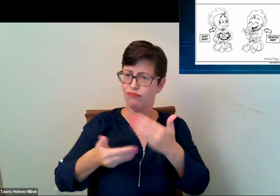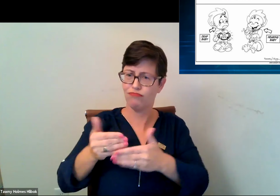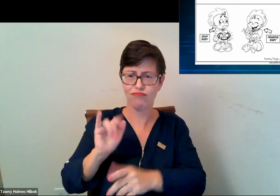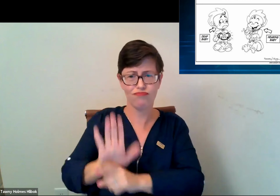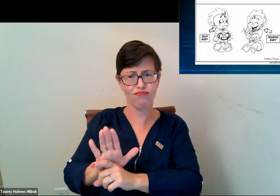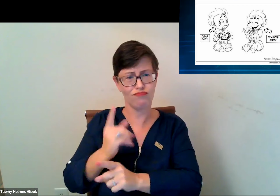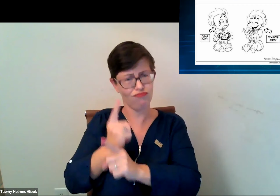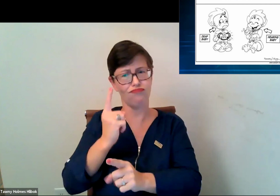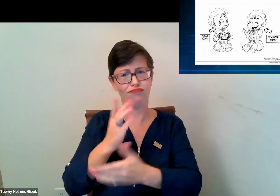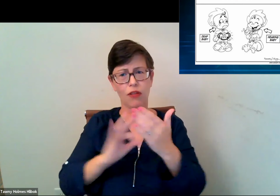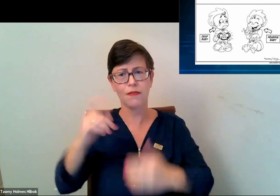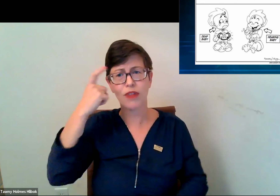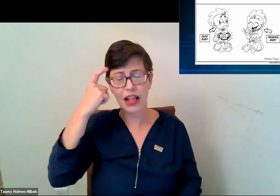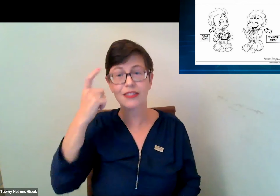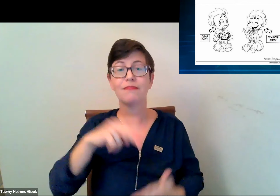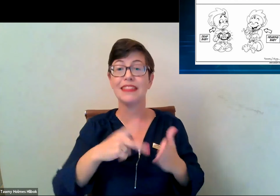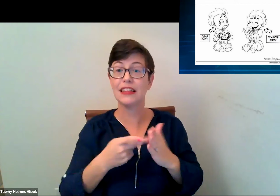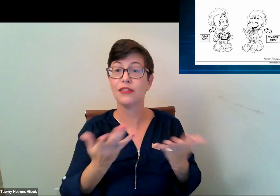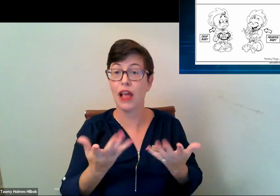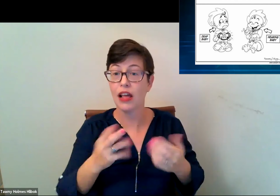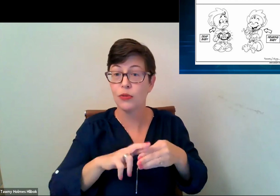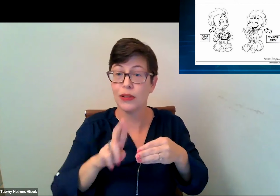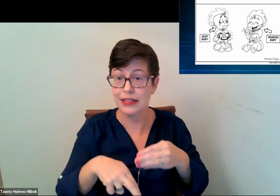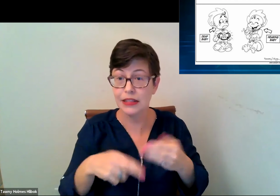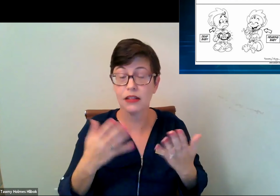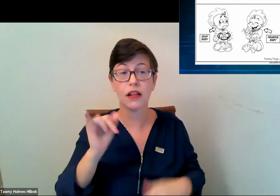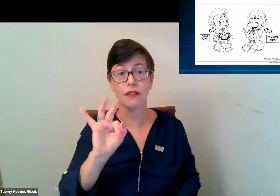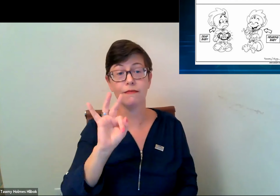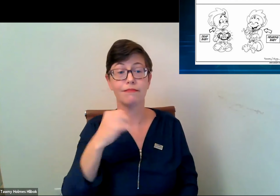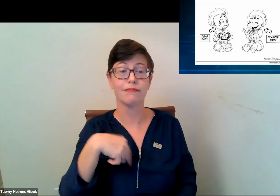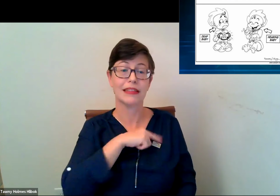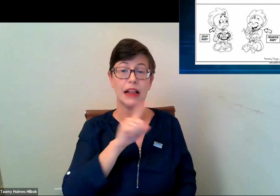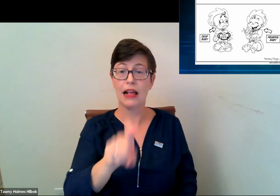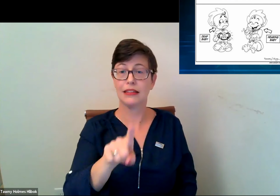Language contacts is very, very important for that brain development and so as a result.